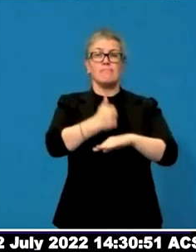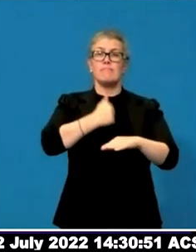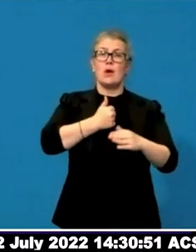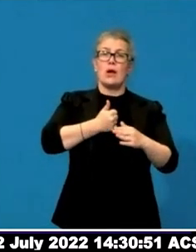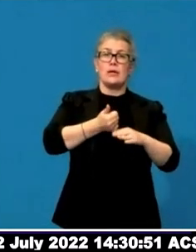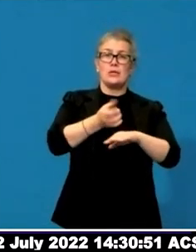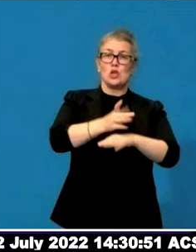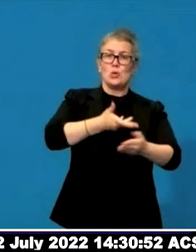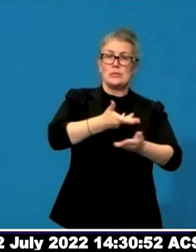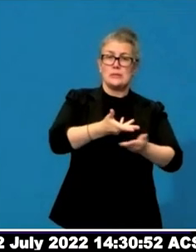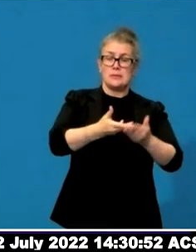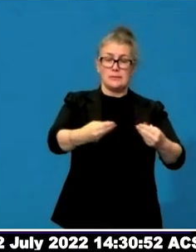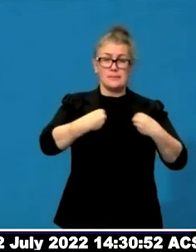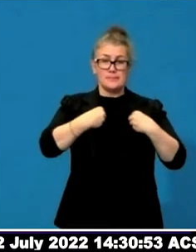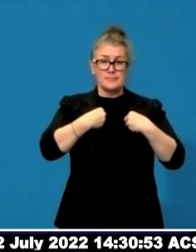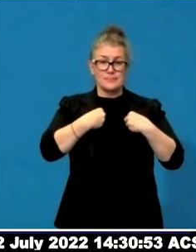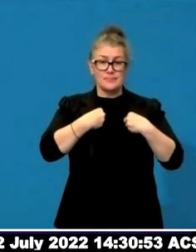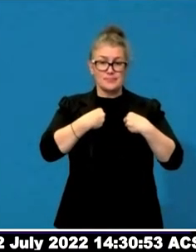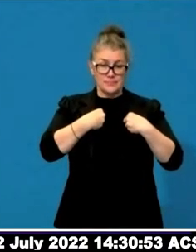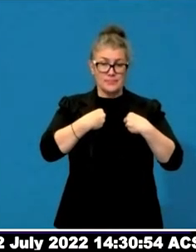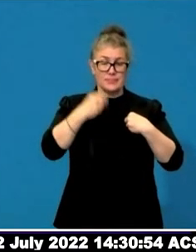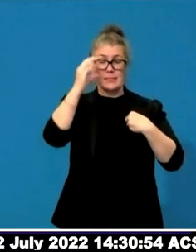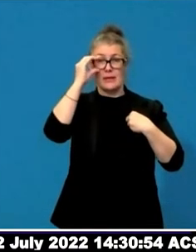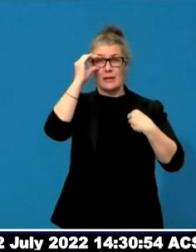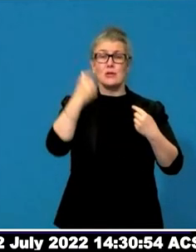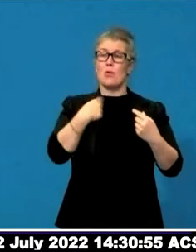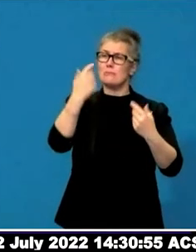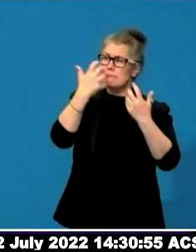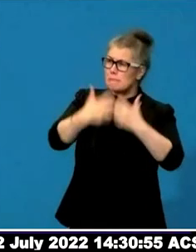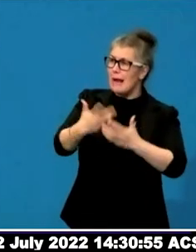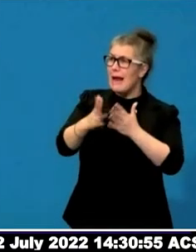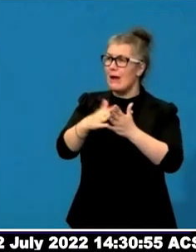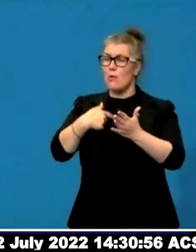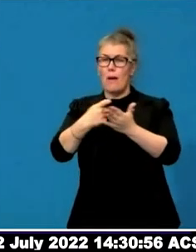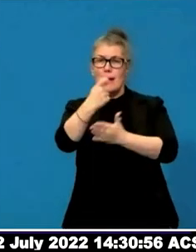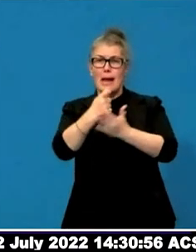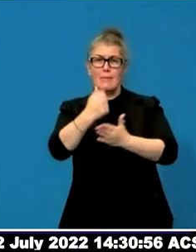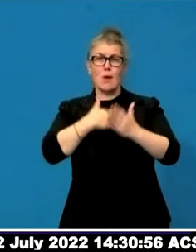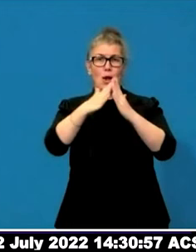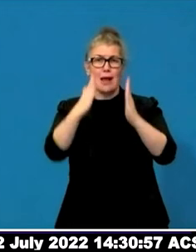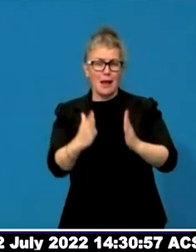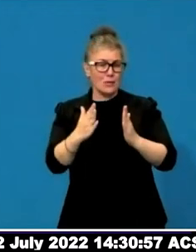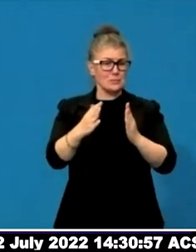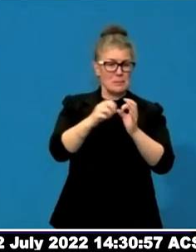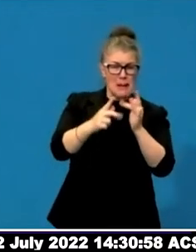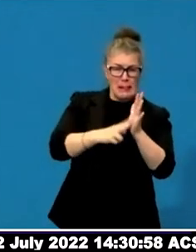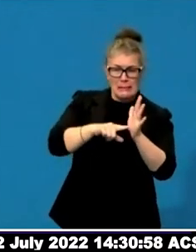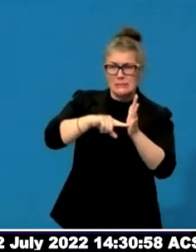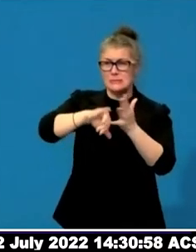but I could still continue to work and pay my mortgage. Very briefly, what are the chronic health conditions that you suffer from?